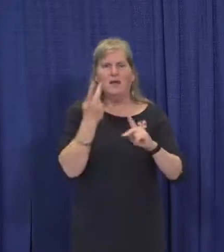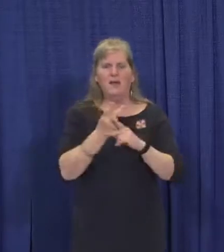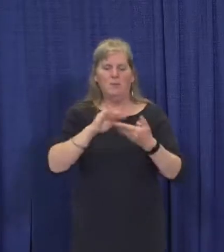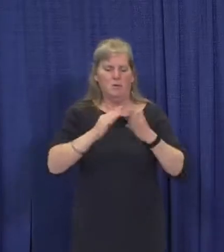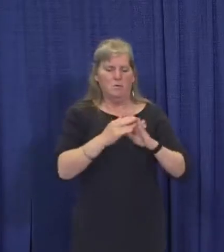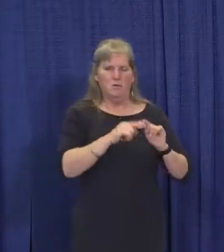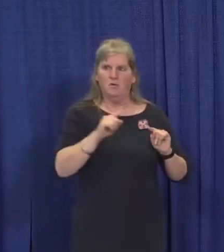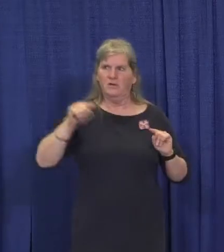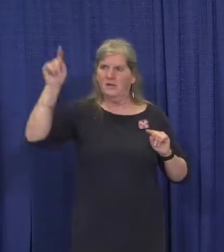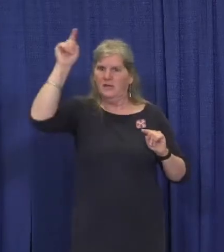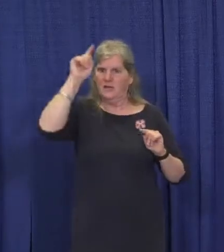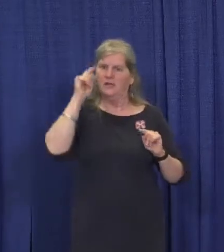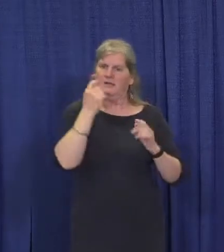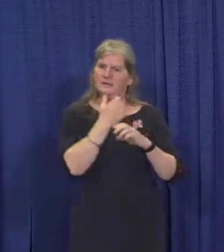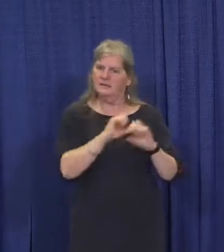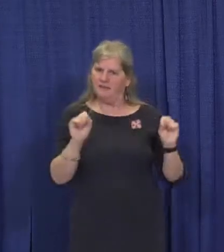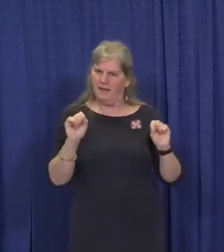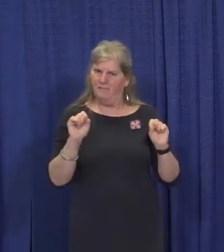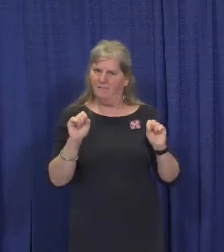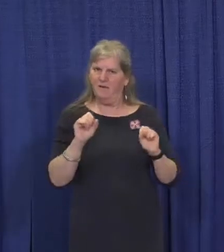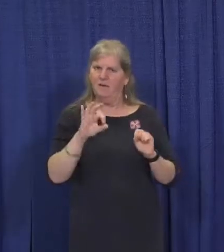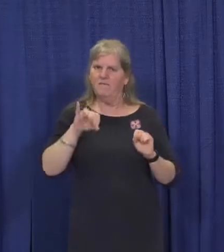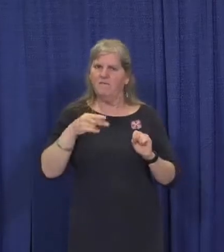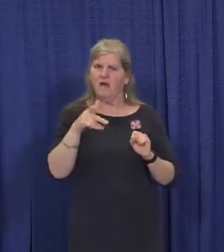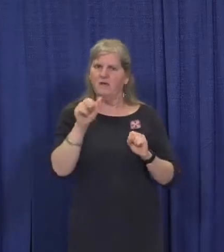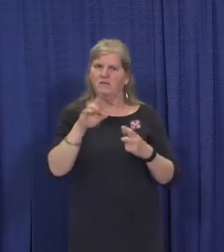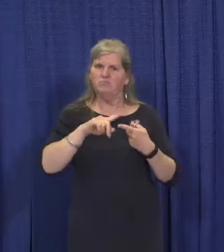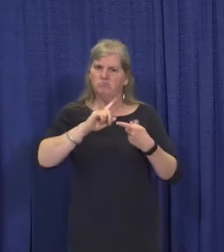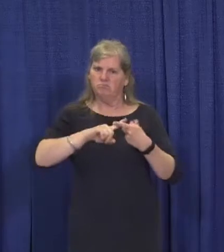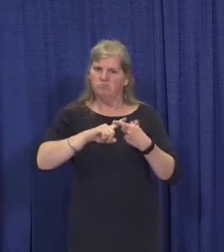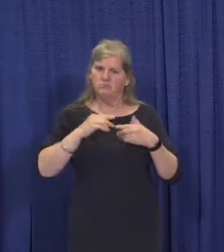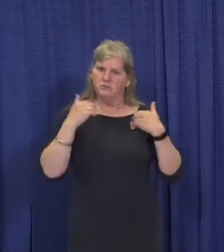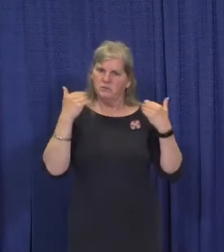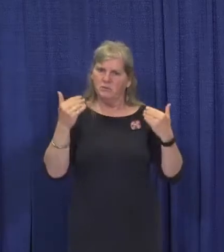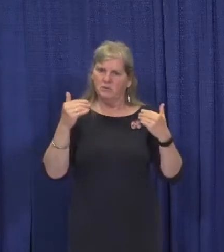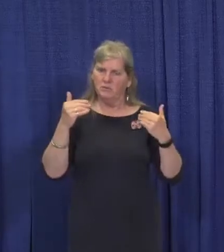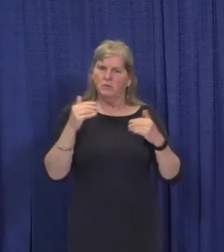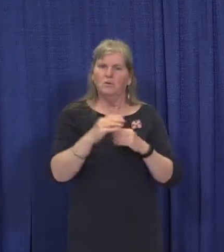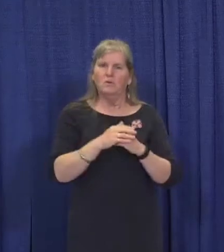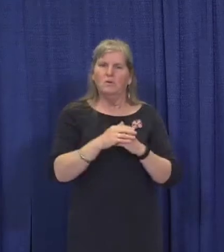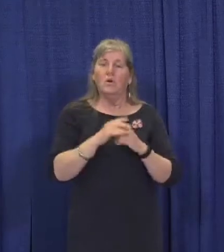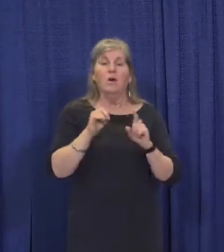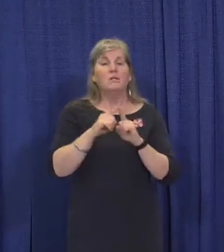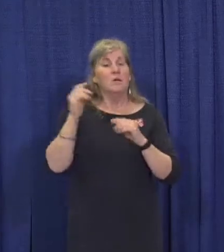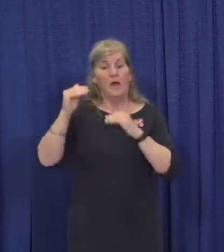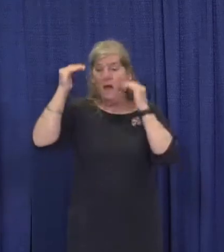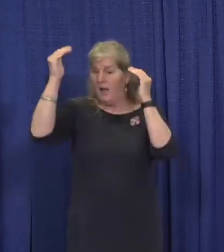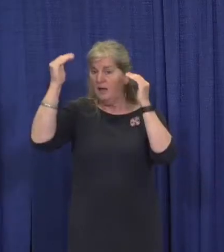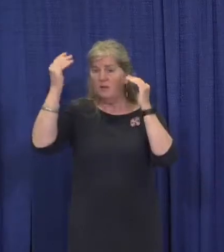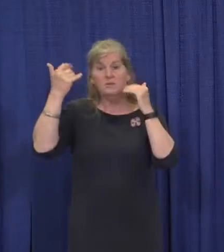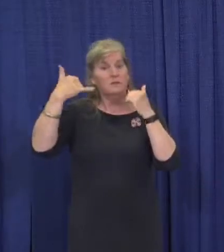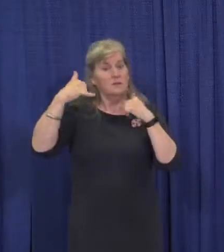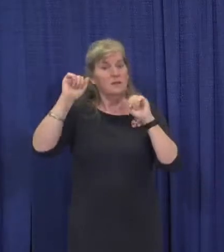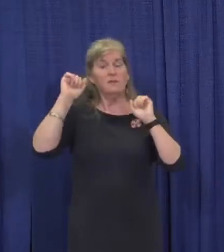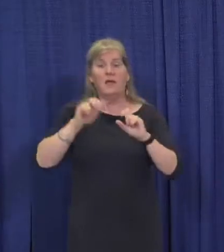vaccinated, Pfizer is available. And also those who were able to